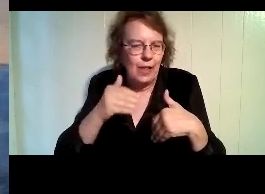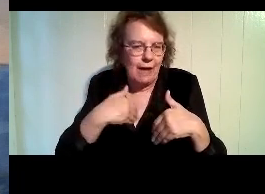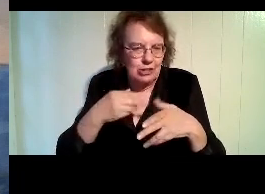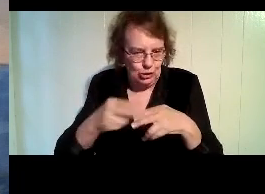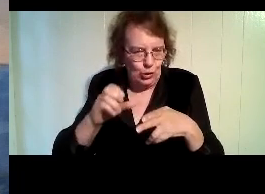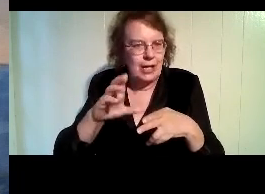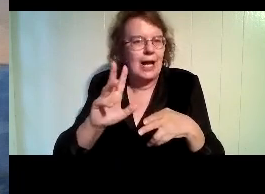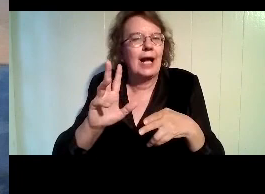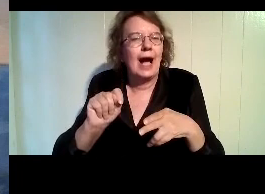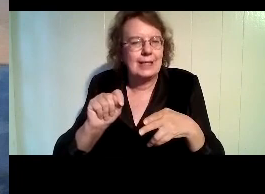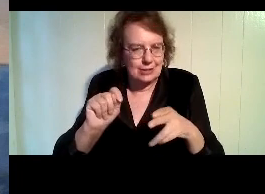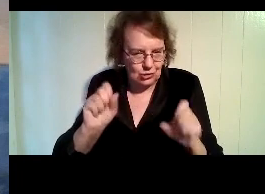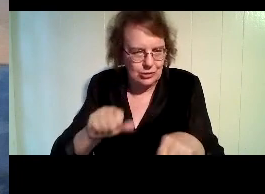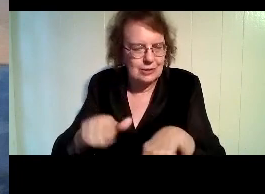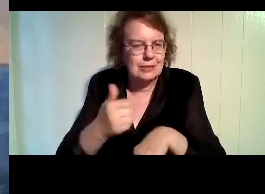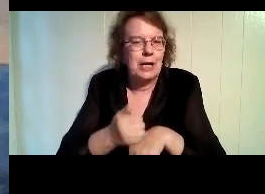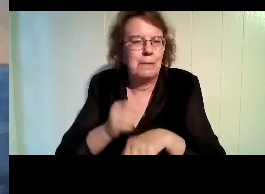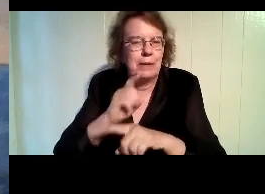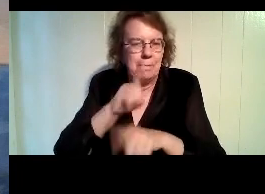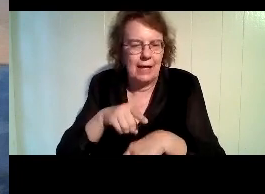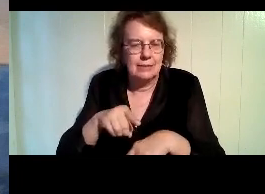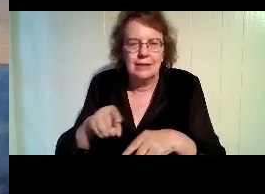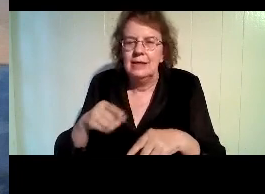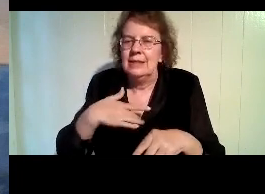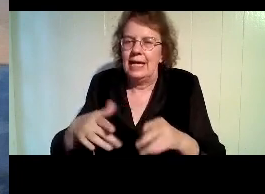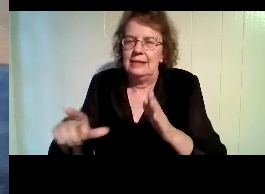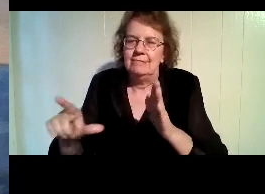commands, so the default is. You can have caps lock or